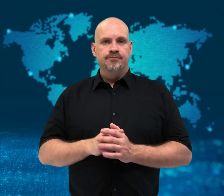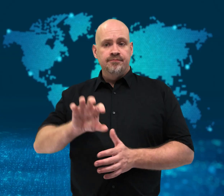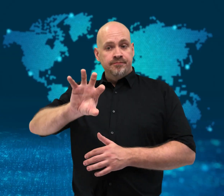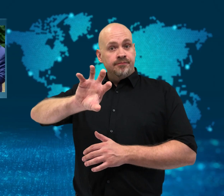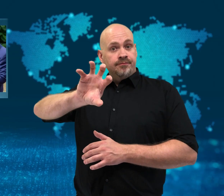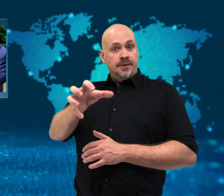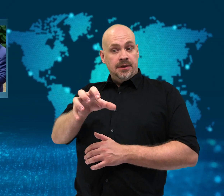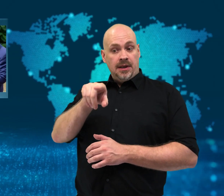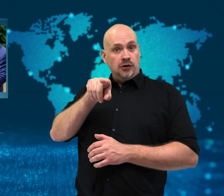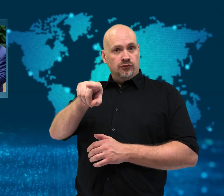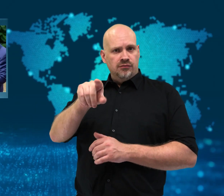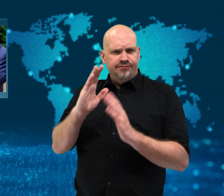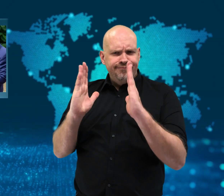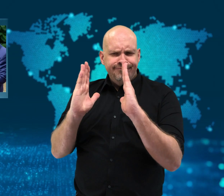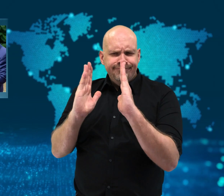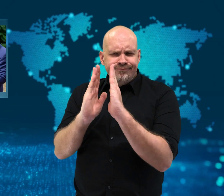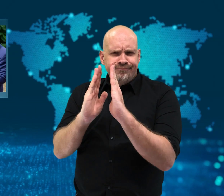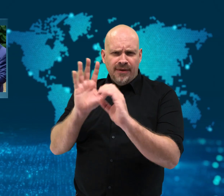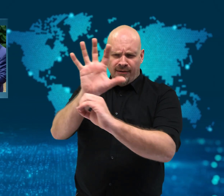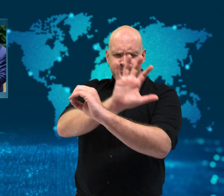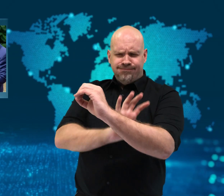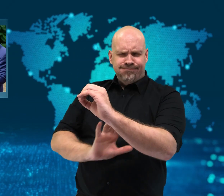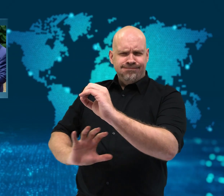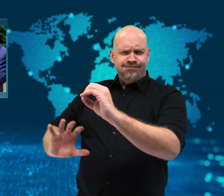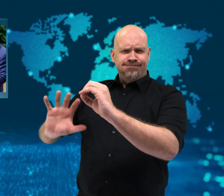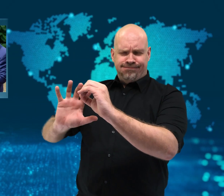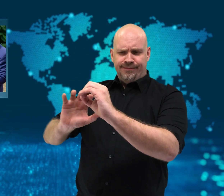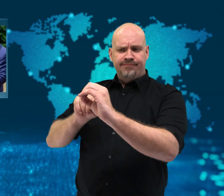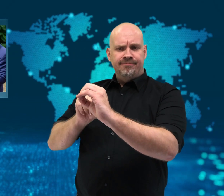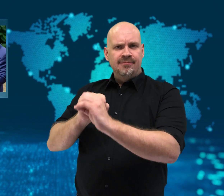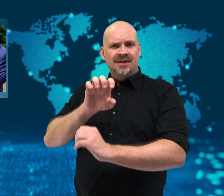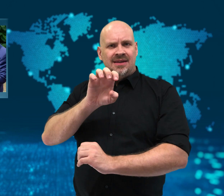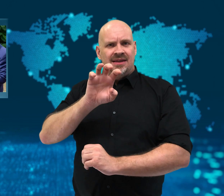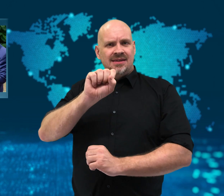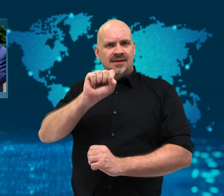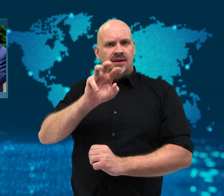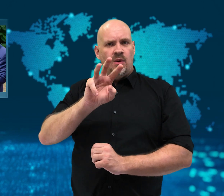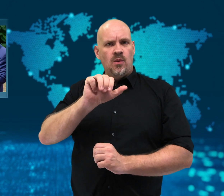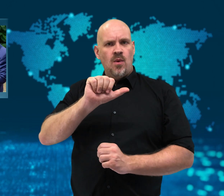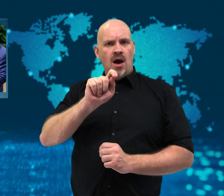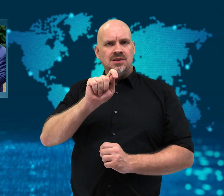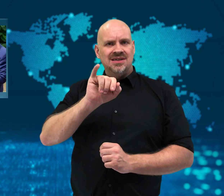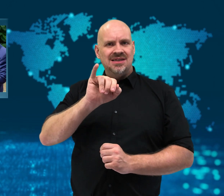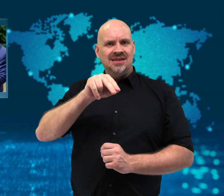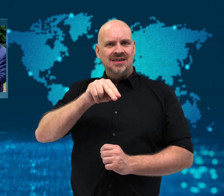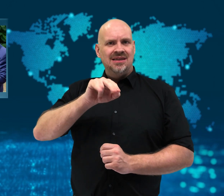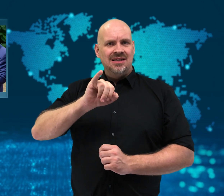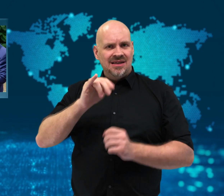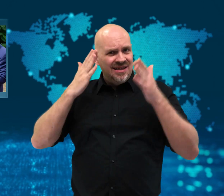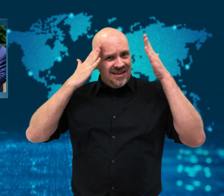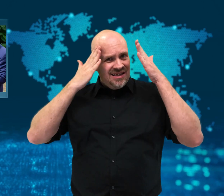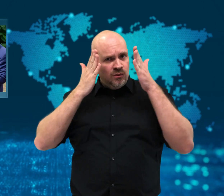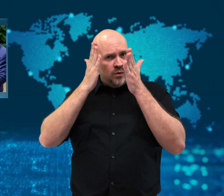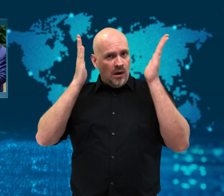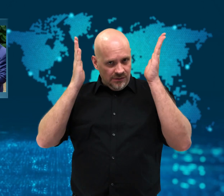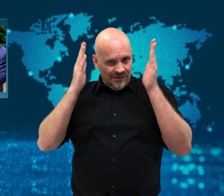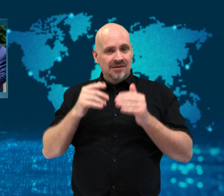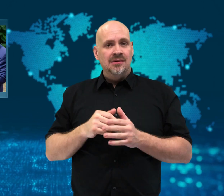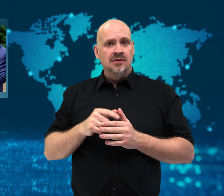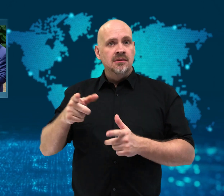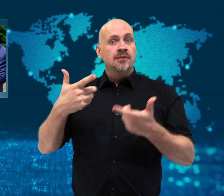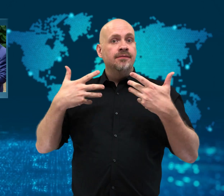[Gavin]: The small, land-locked country of Eswatini